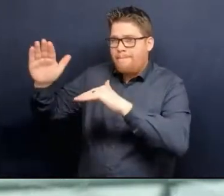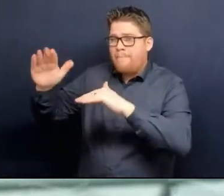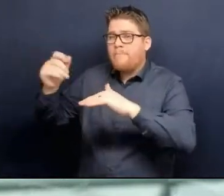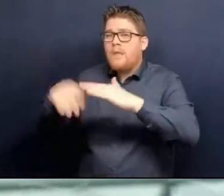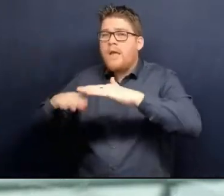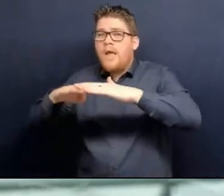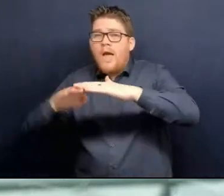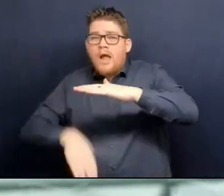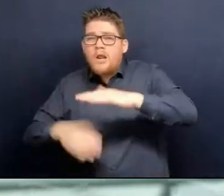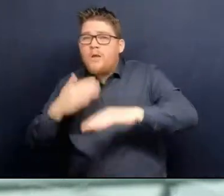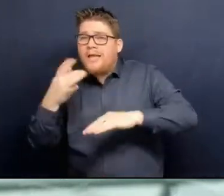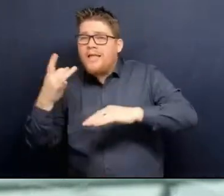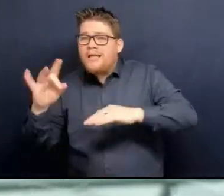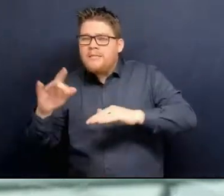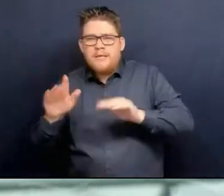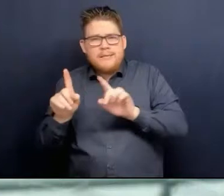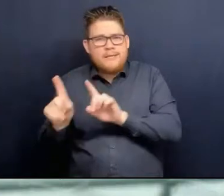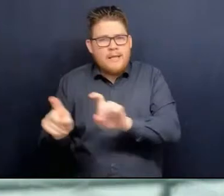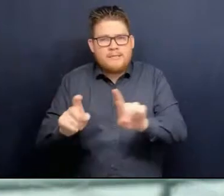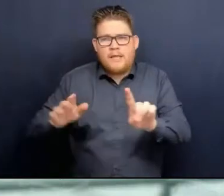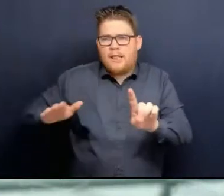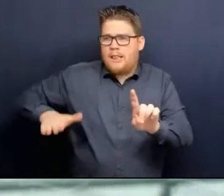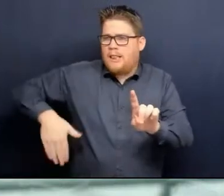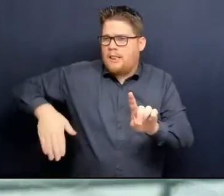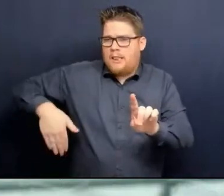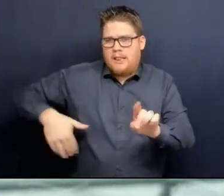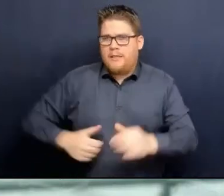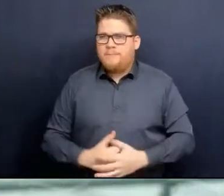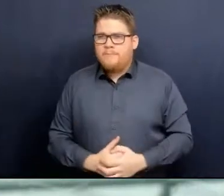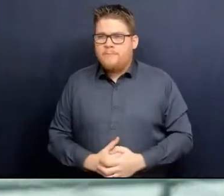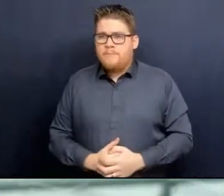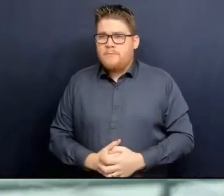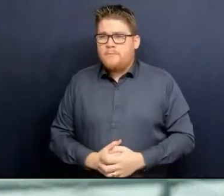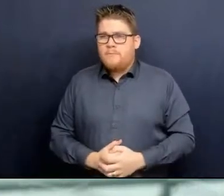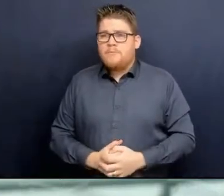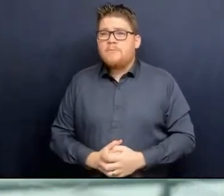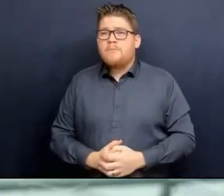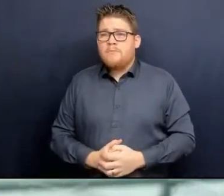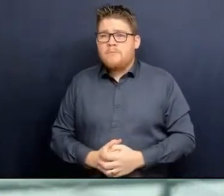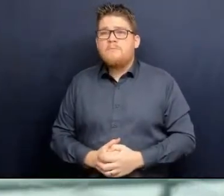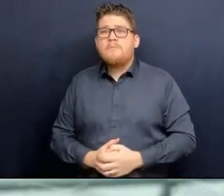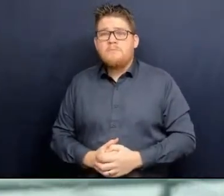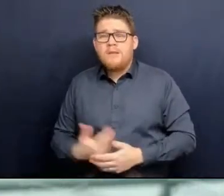tested in younger Children. It